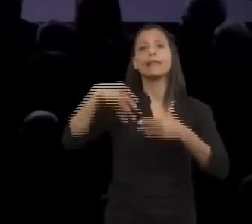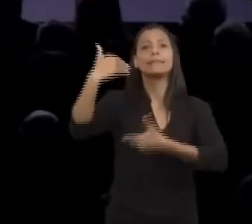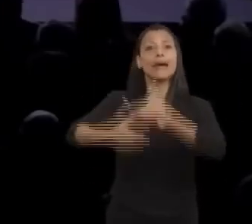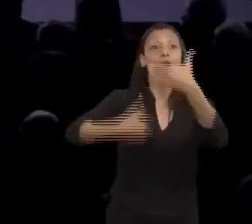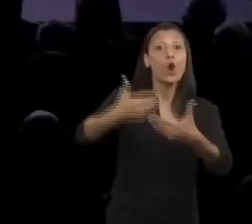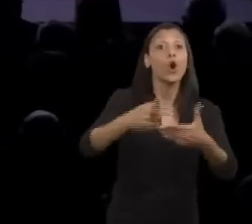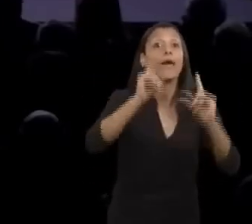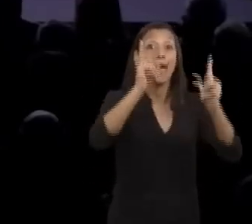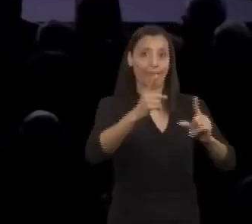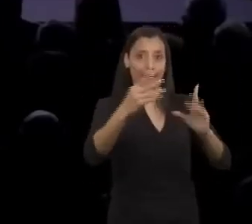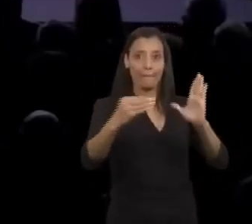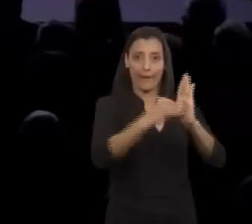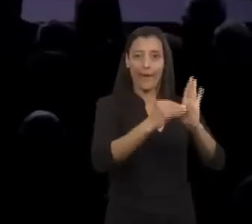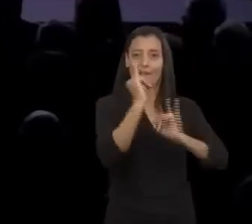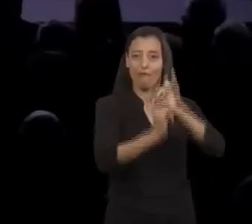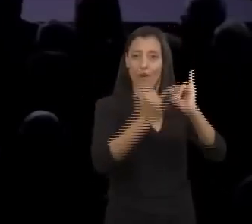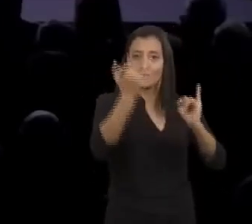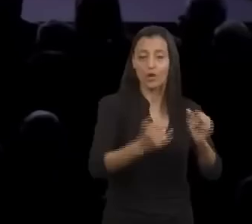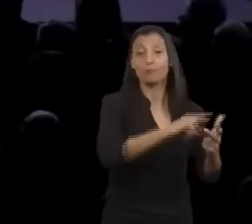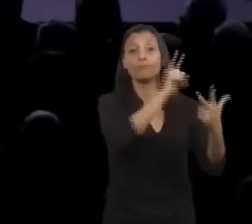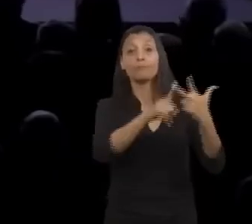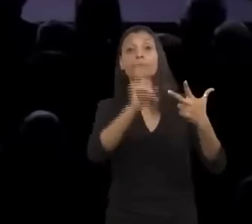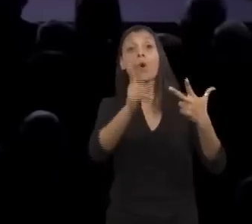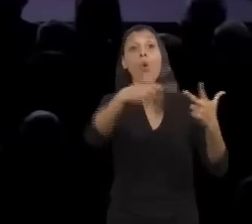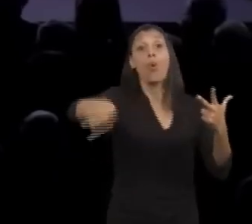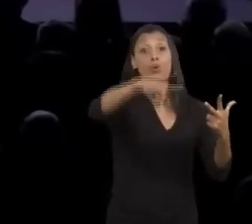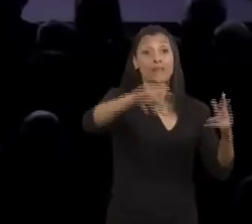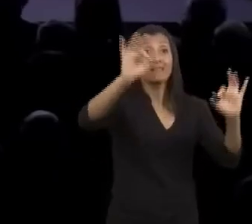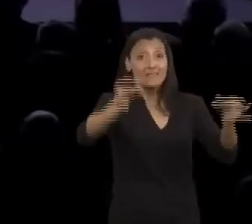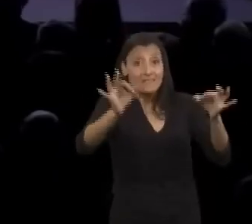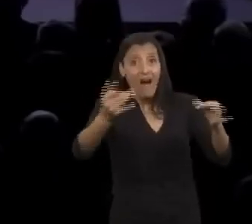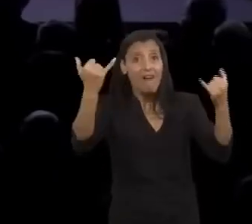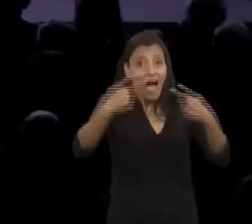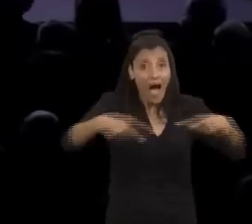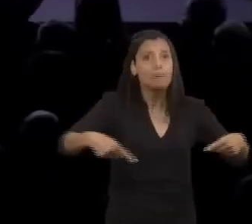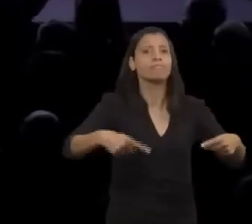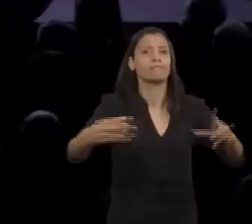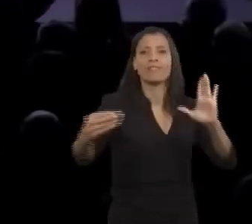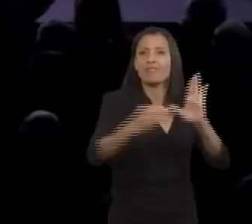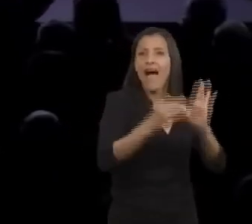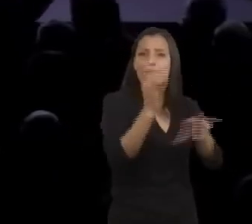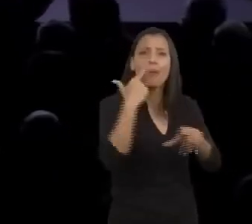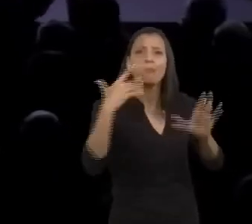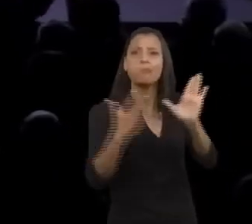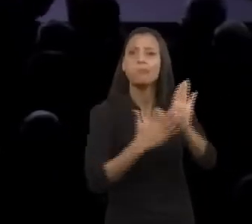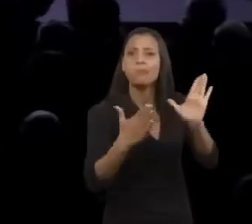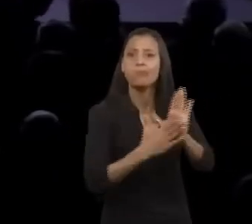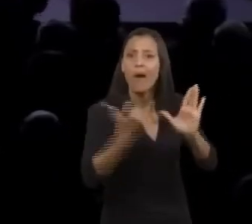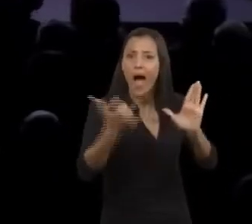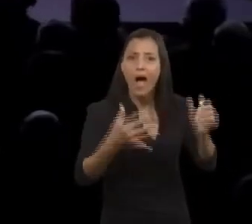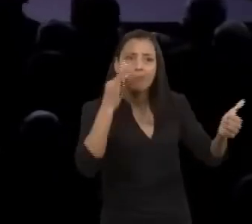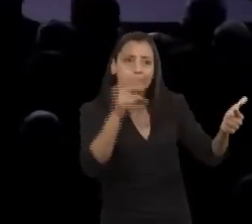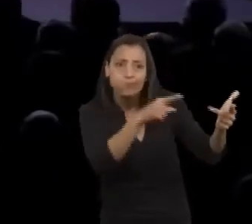If you have the donations, they are also a fact. And if you assume a private property economy,